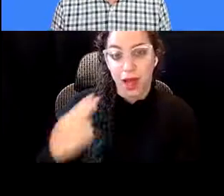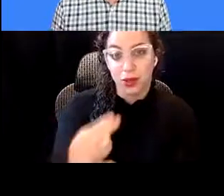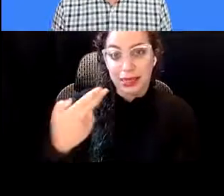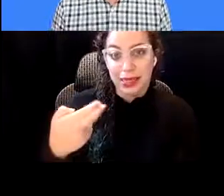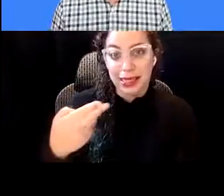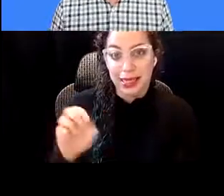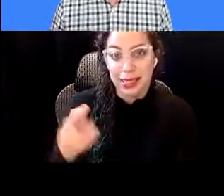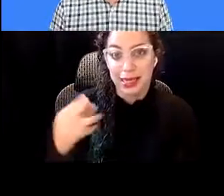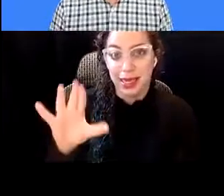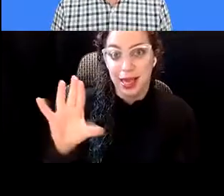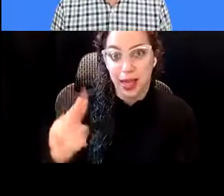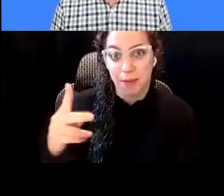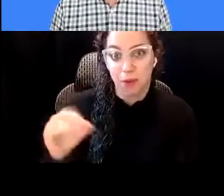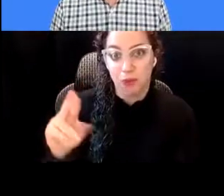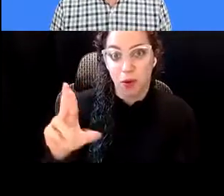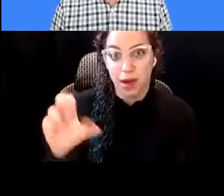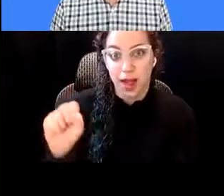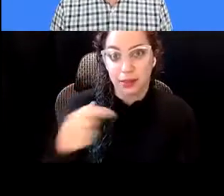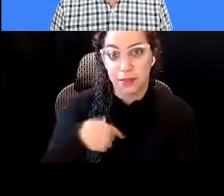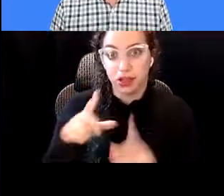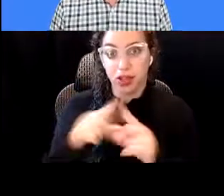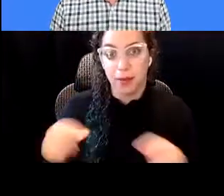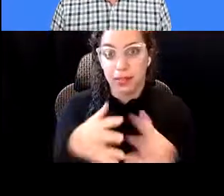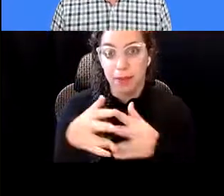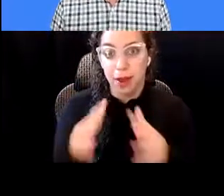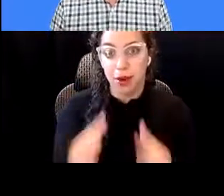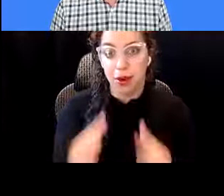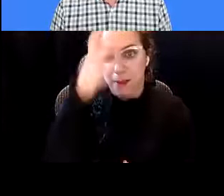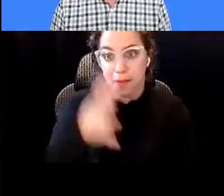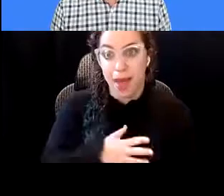I am Japanese American man with dark, but increasing gray hair.